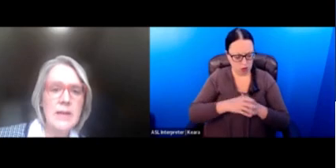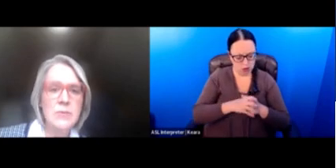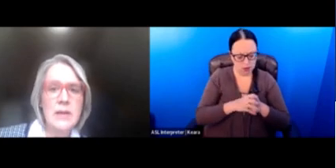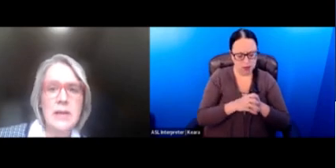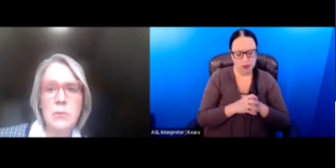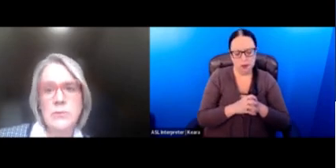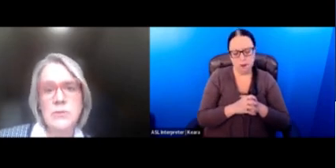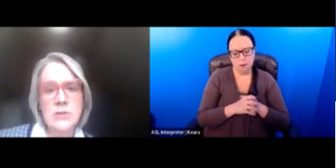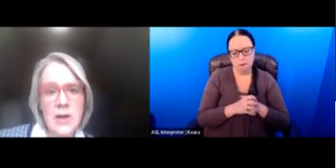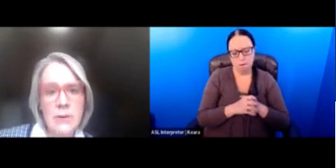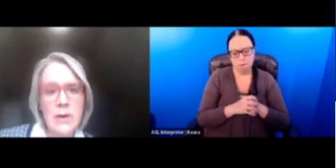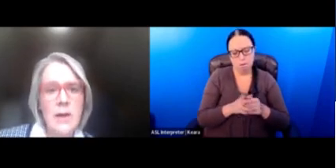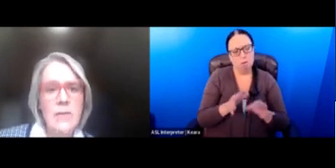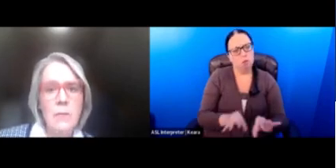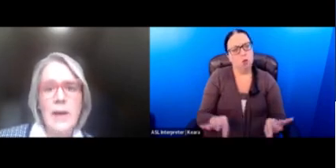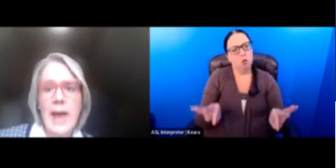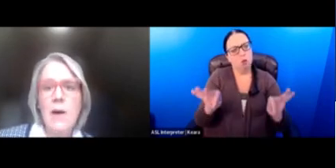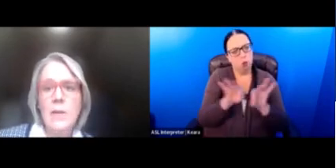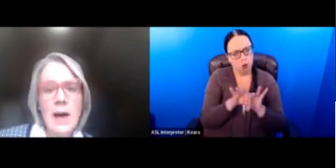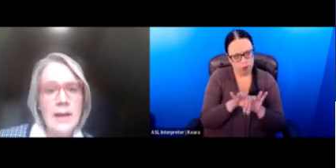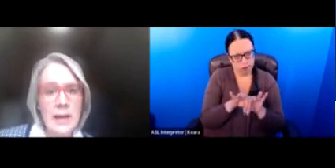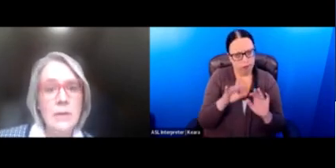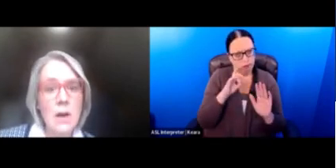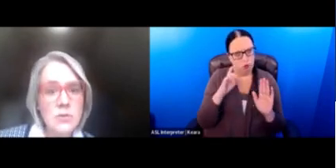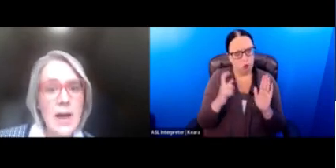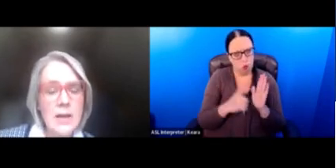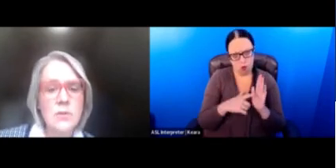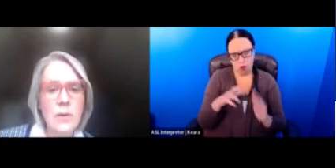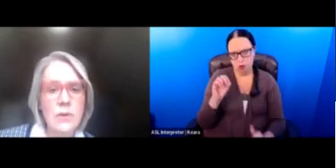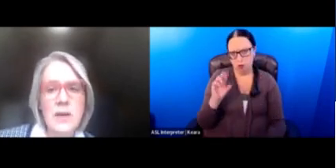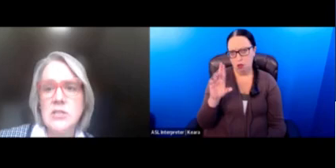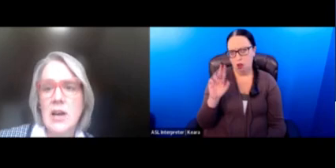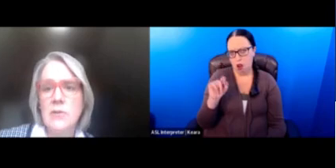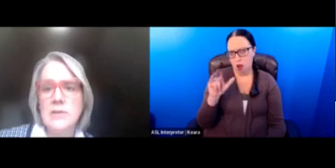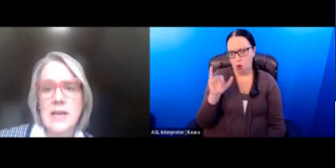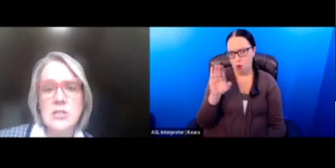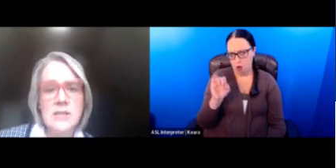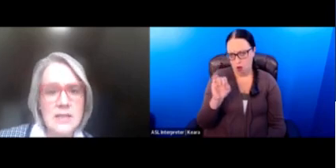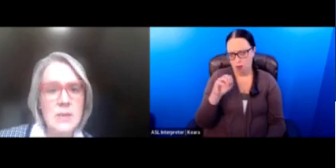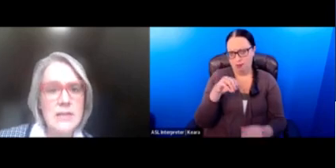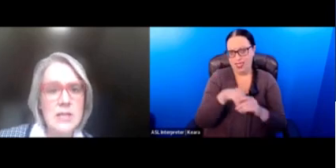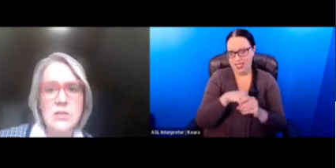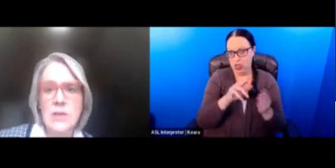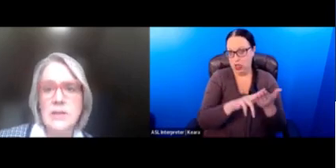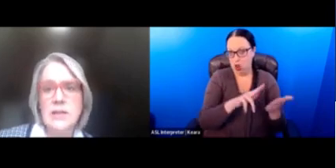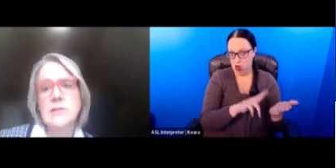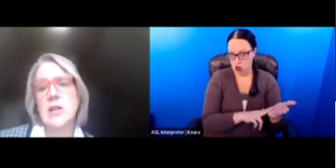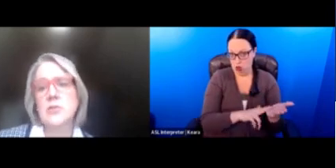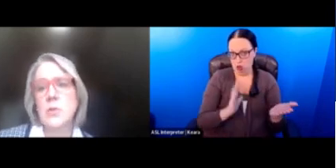expectations around dignity and choice. We use national best practices such as the National